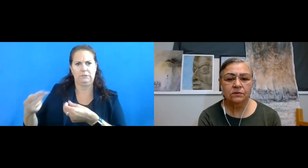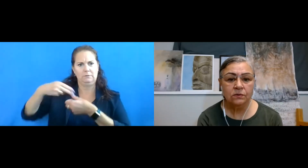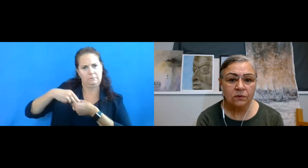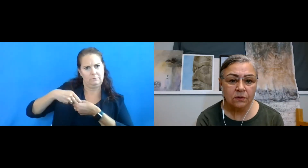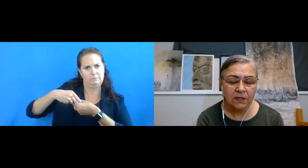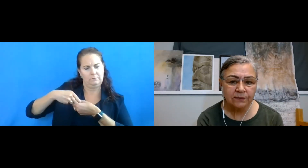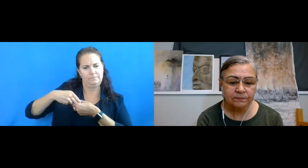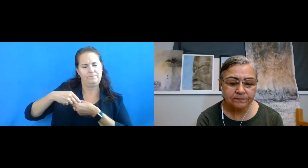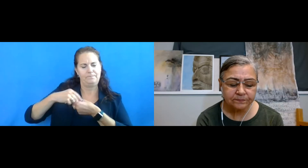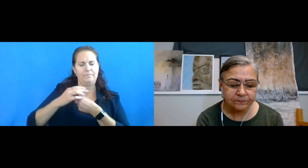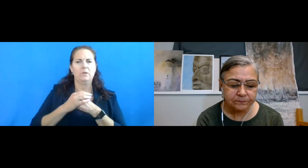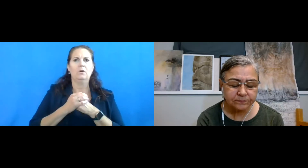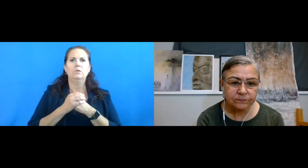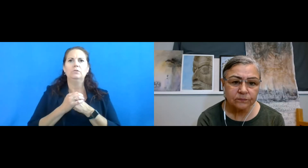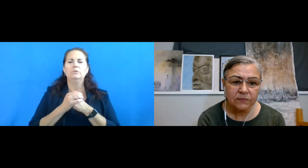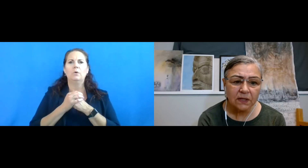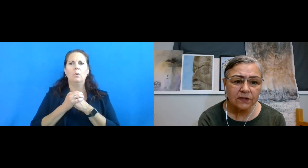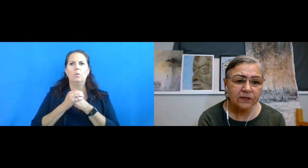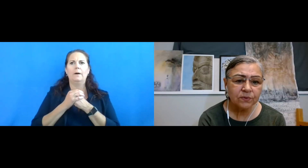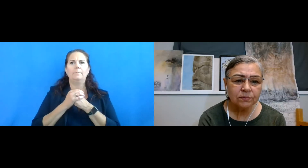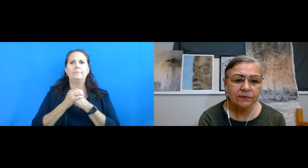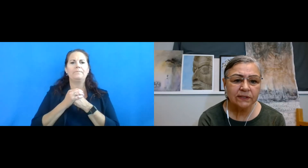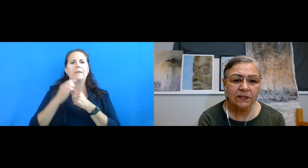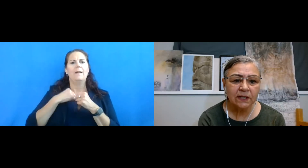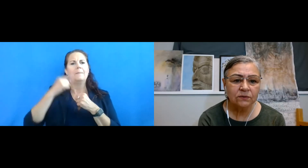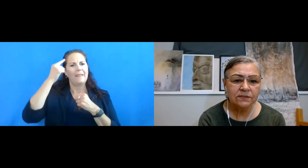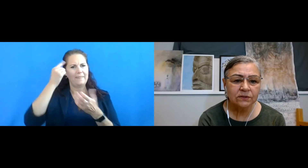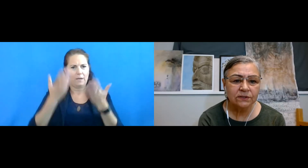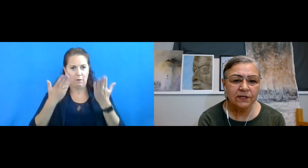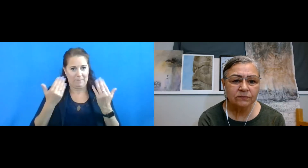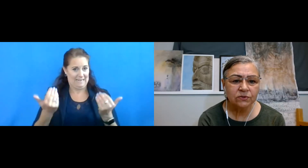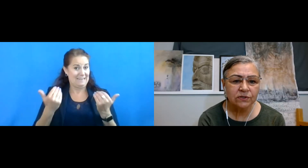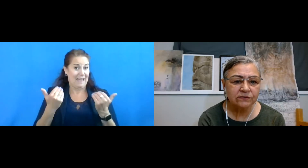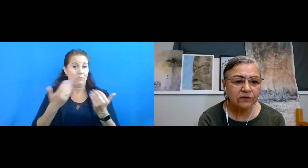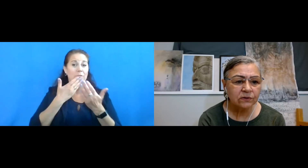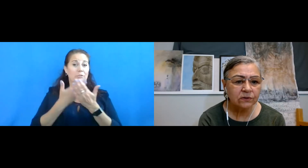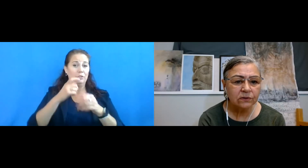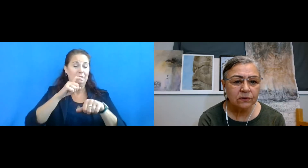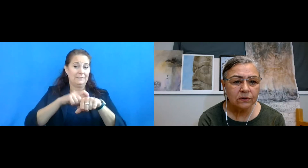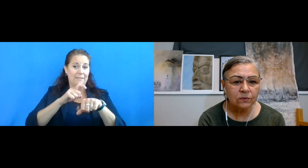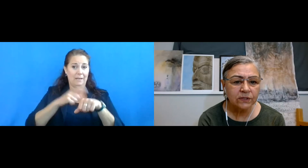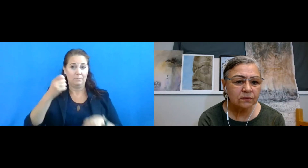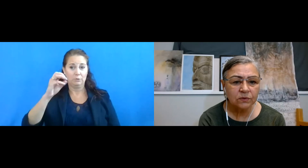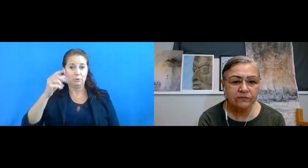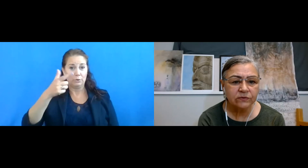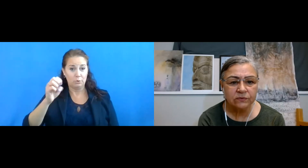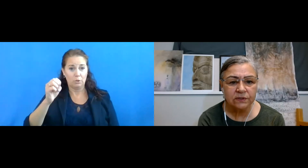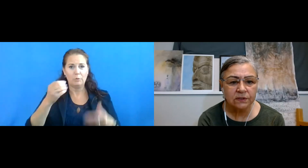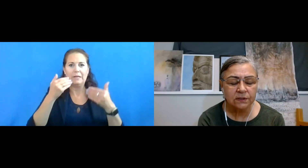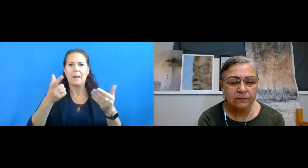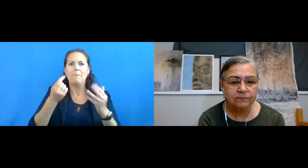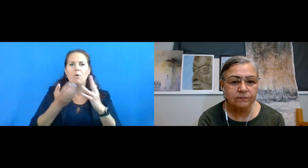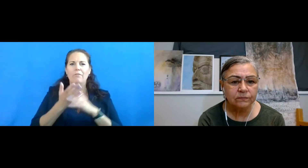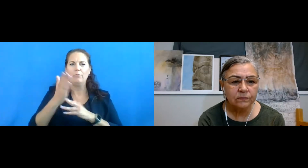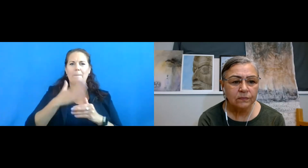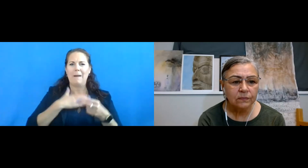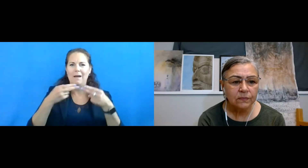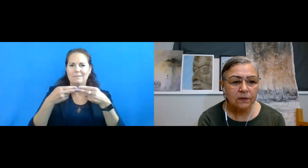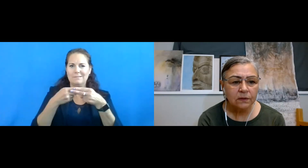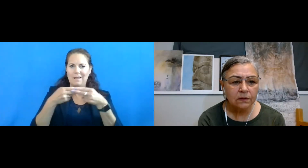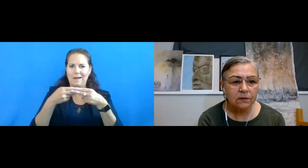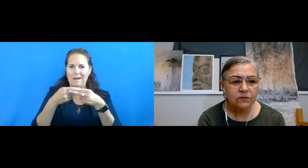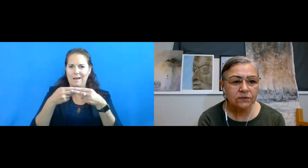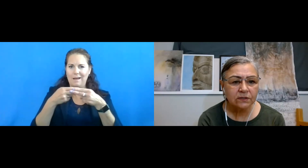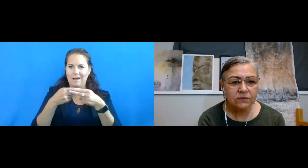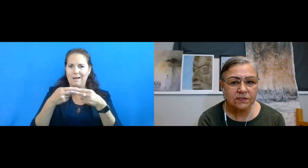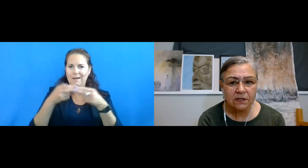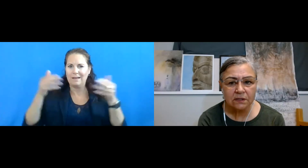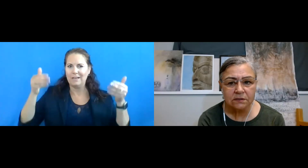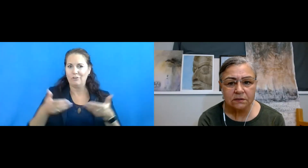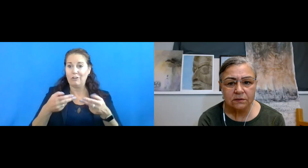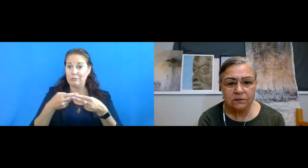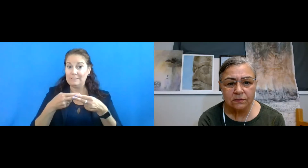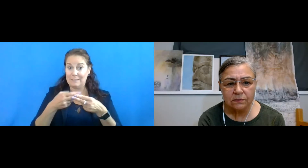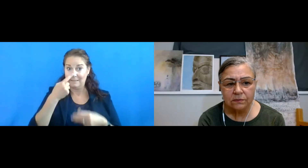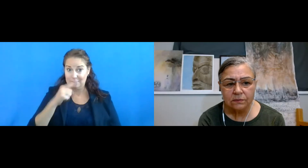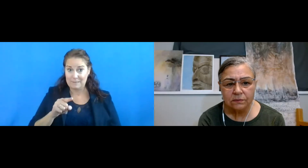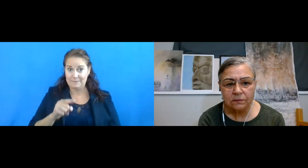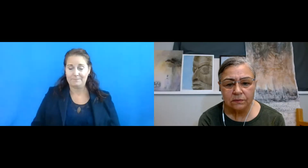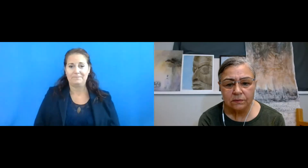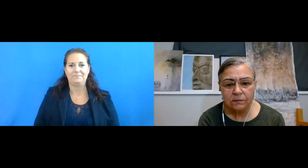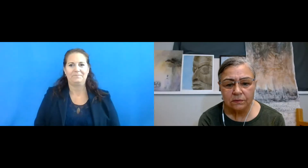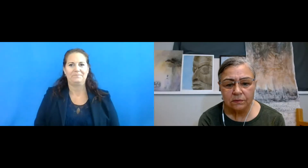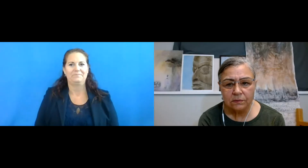So, I think probably now is a good time, George, we can move through the introductory slides.